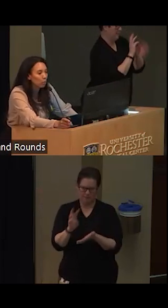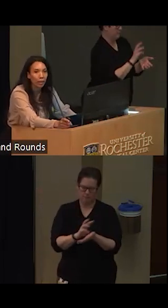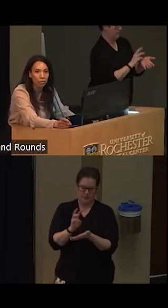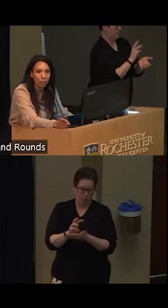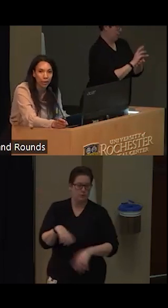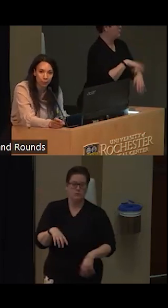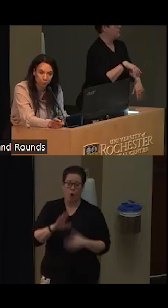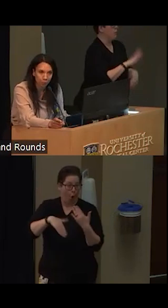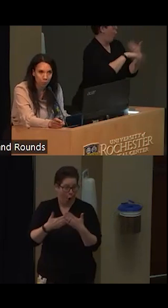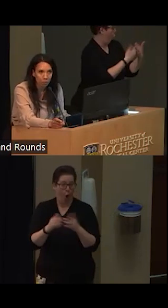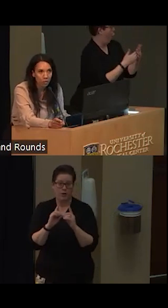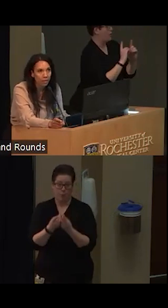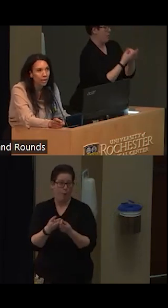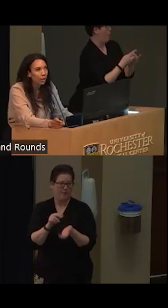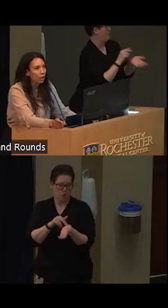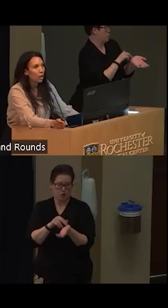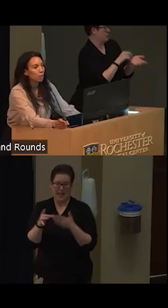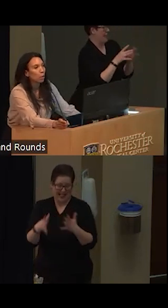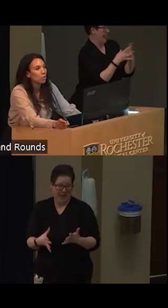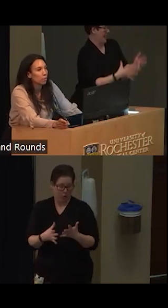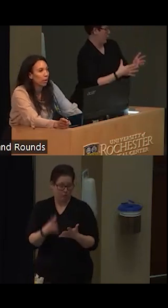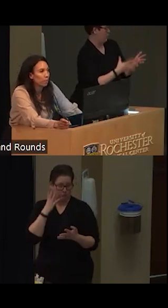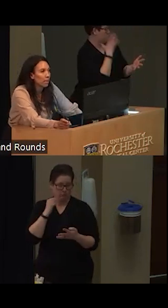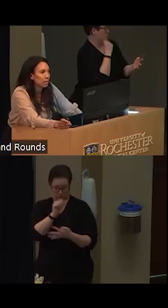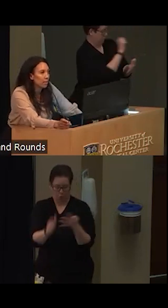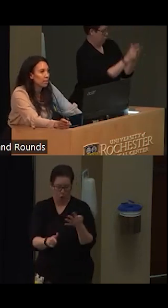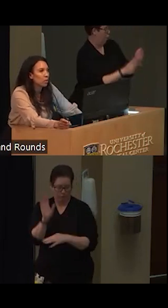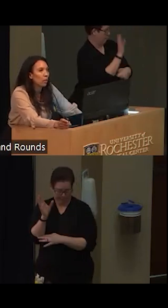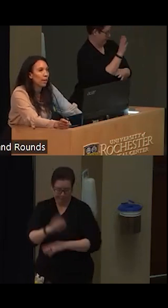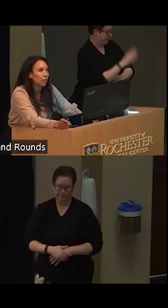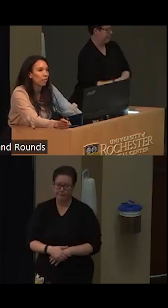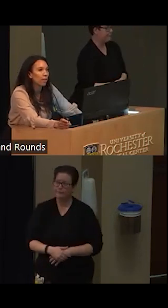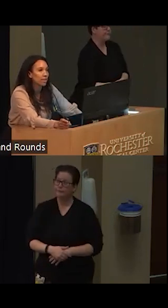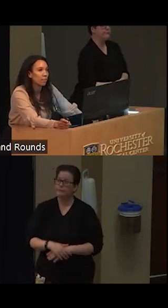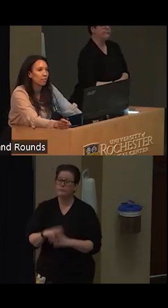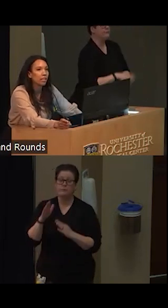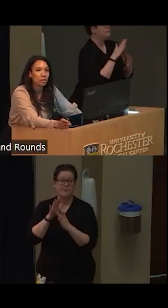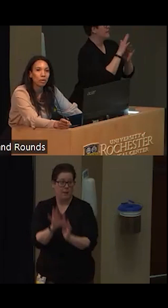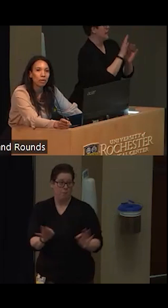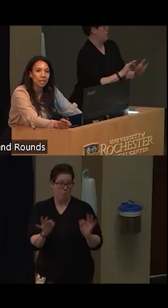went through it the most important piece of this when reviewing adaptive leadership what